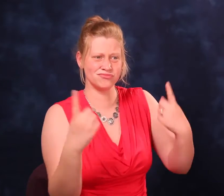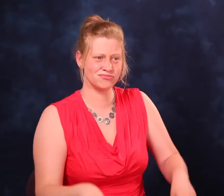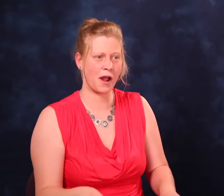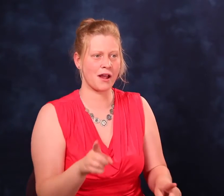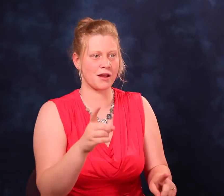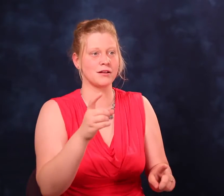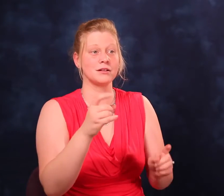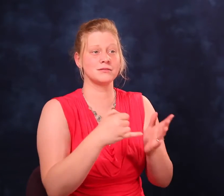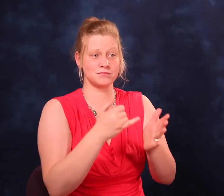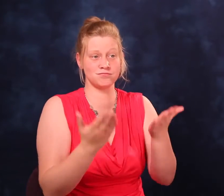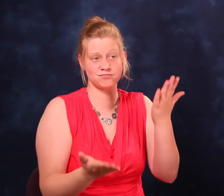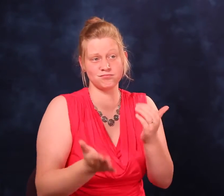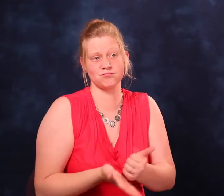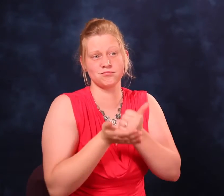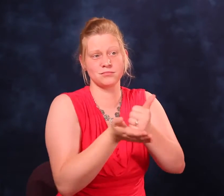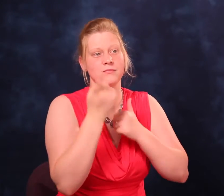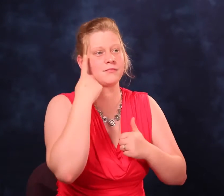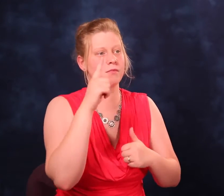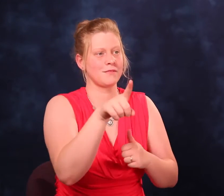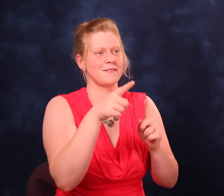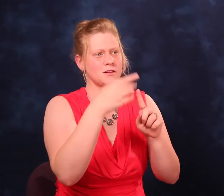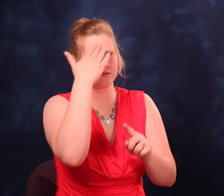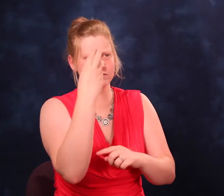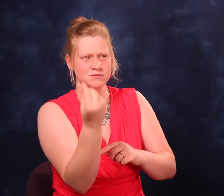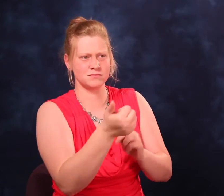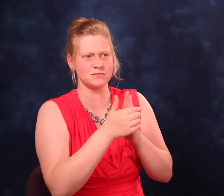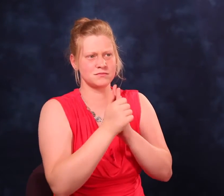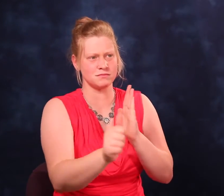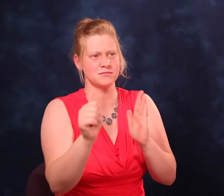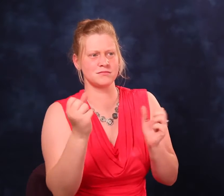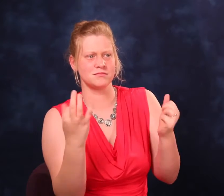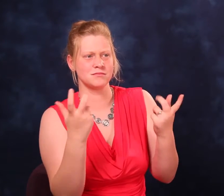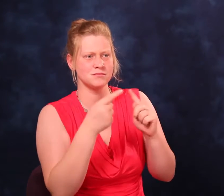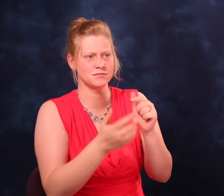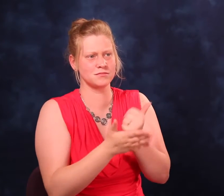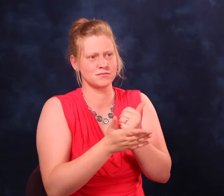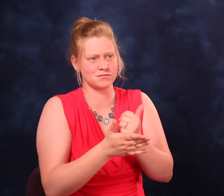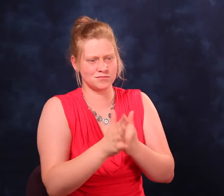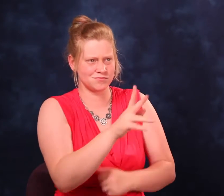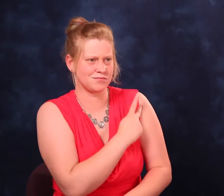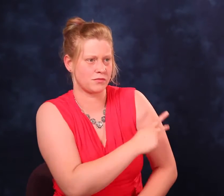emergency situation, it may help for you to know some basic signs to help direct your patients